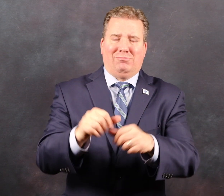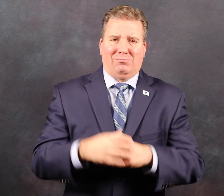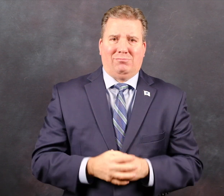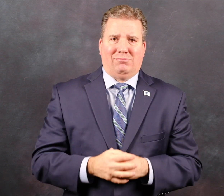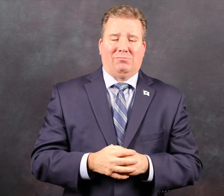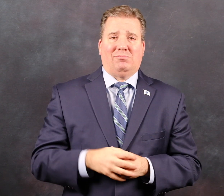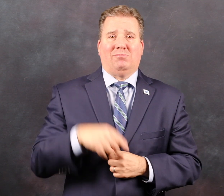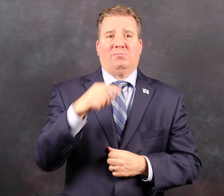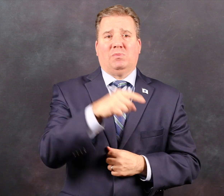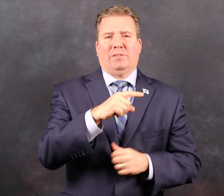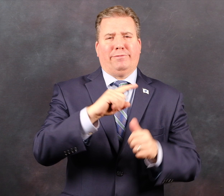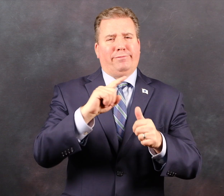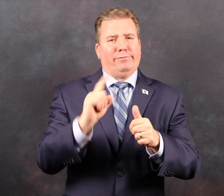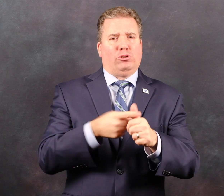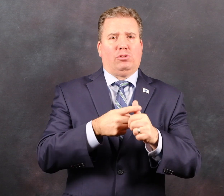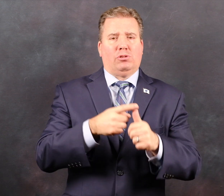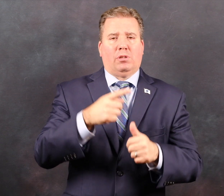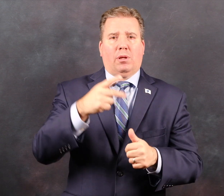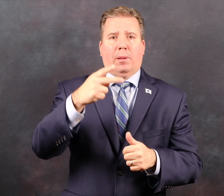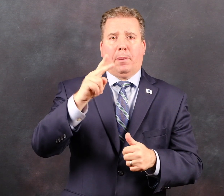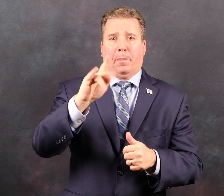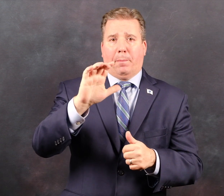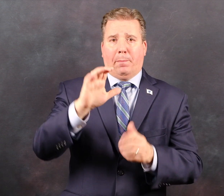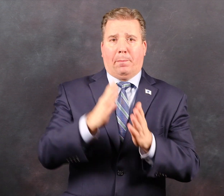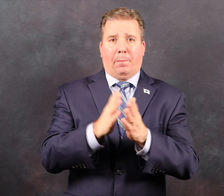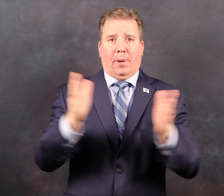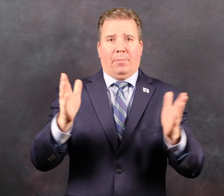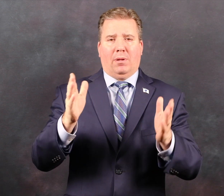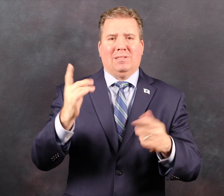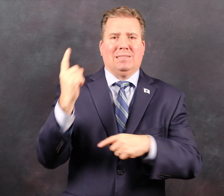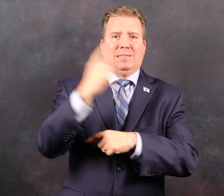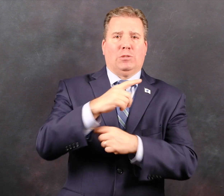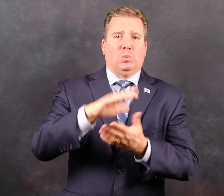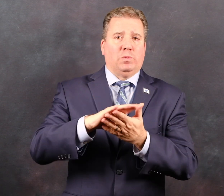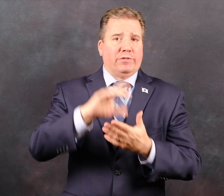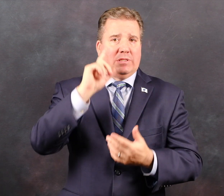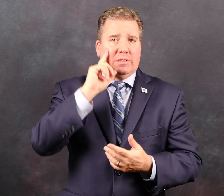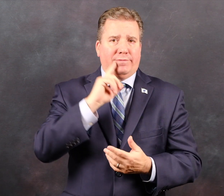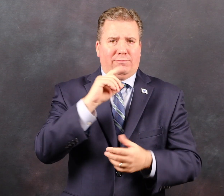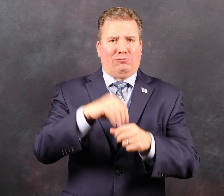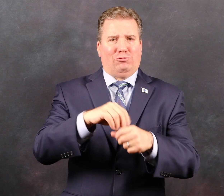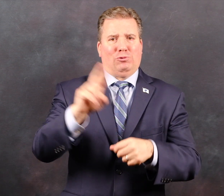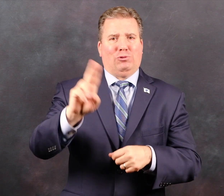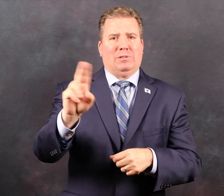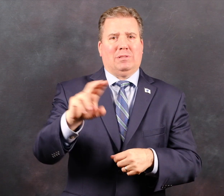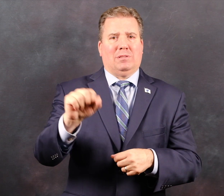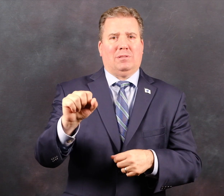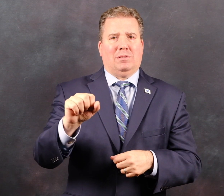The school’s significance and long tenure is worthy of recognition.